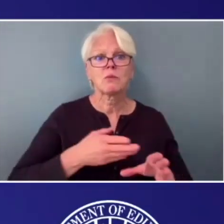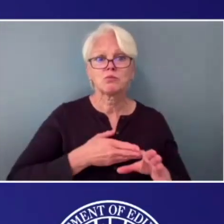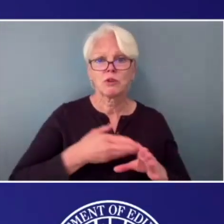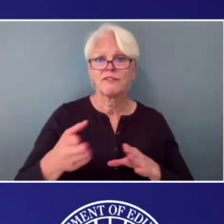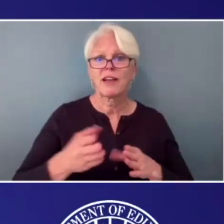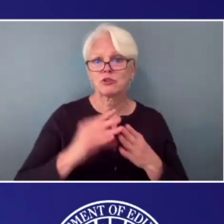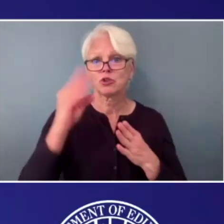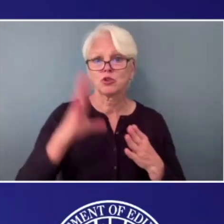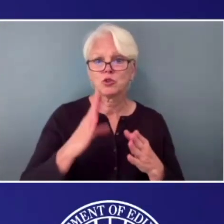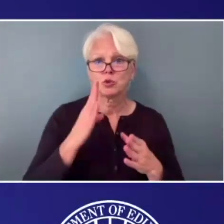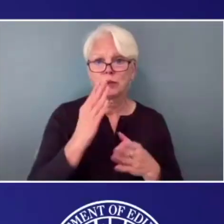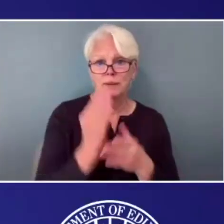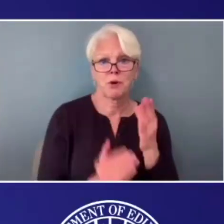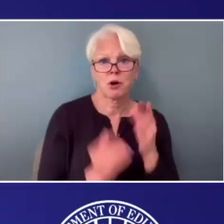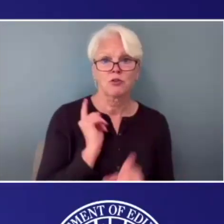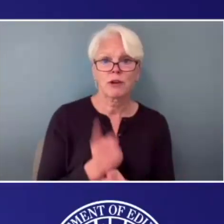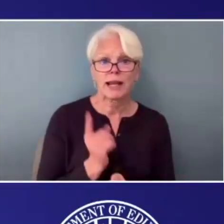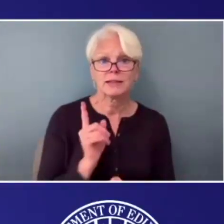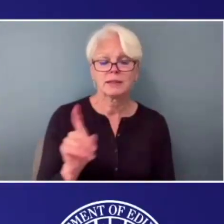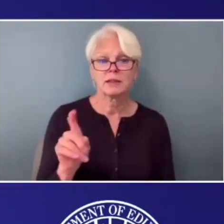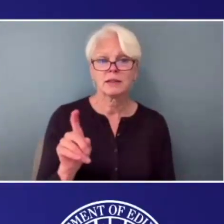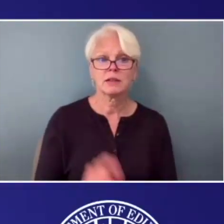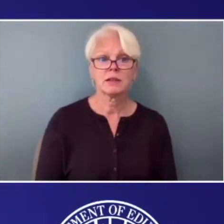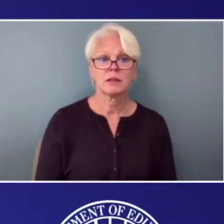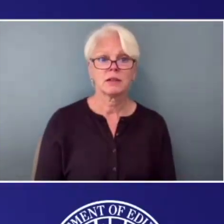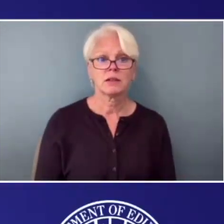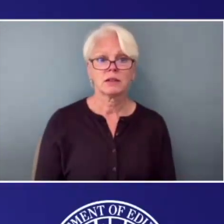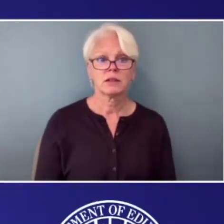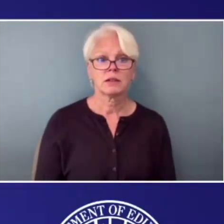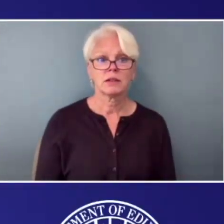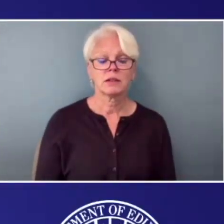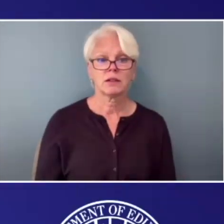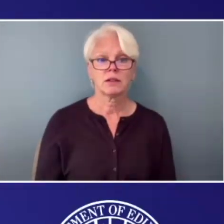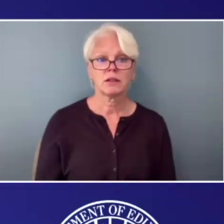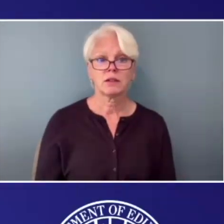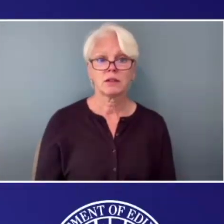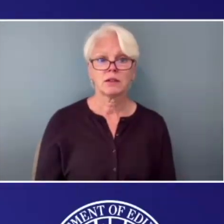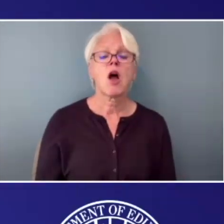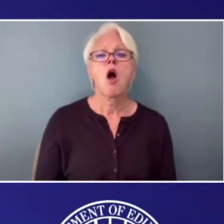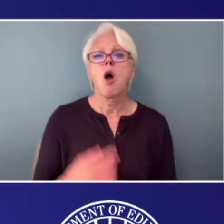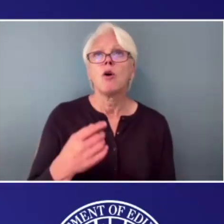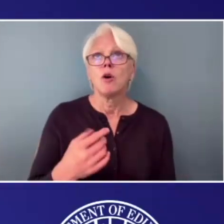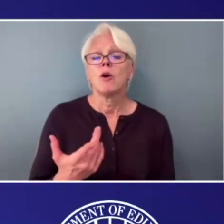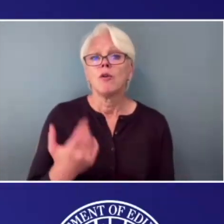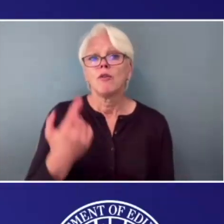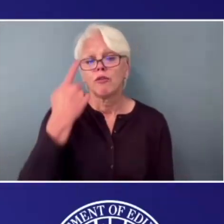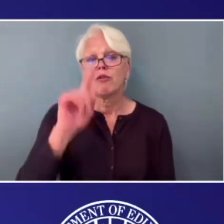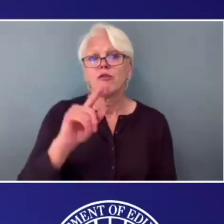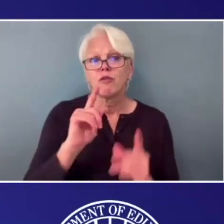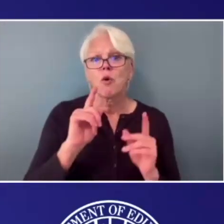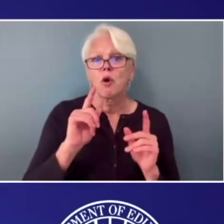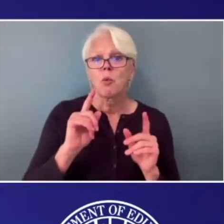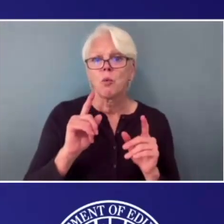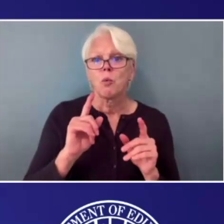For, for when under the number one